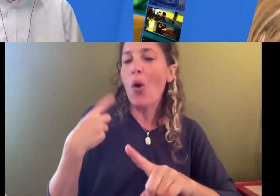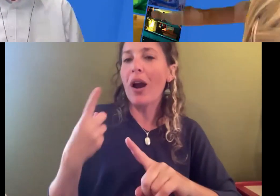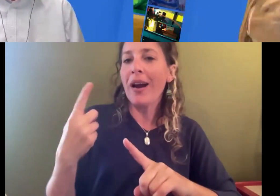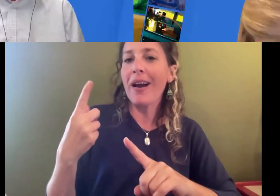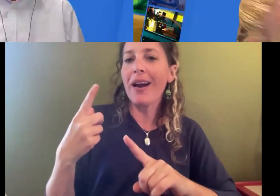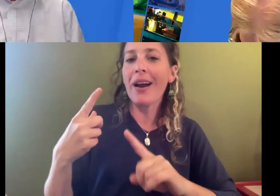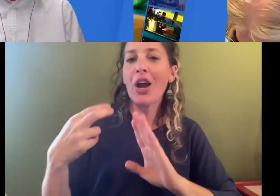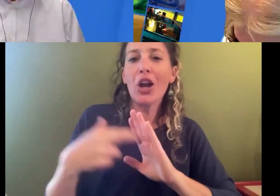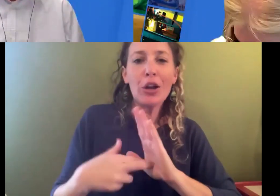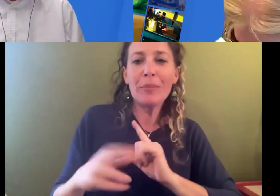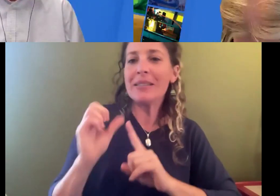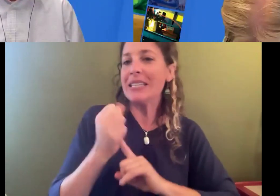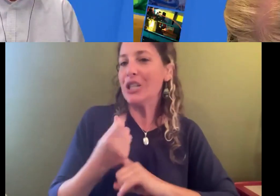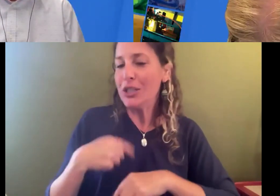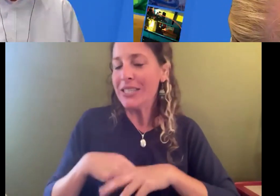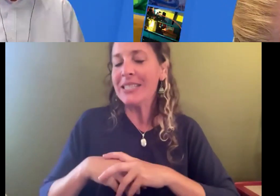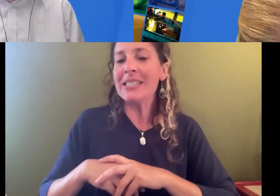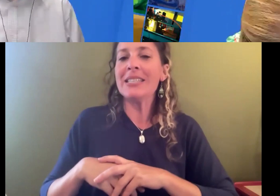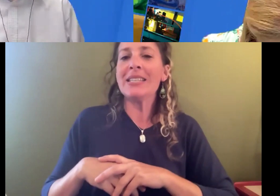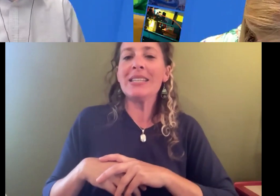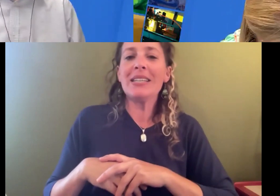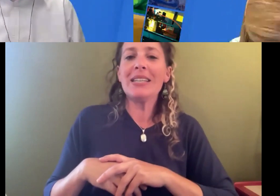relied on the research terms and conditions.